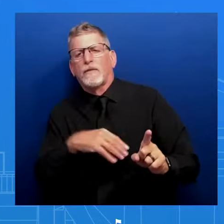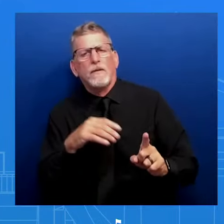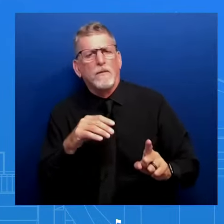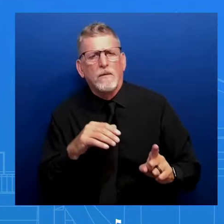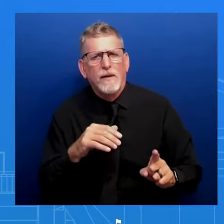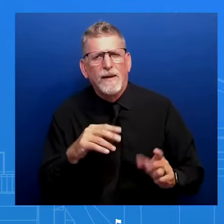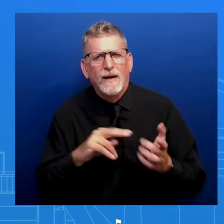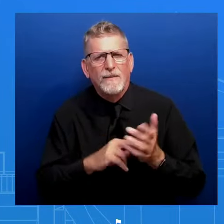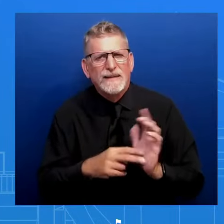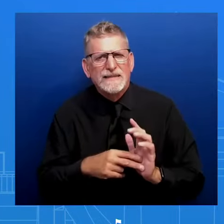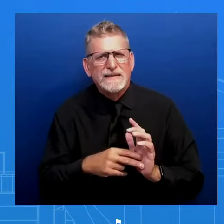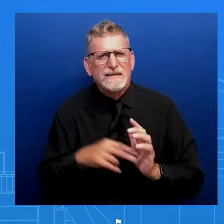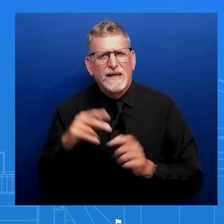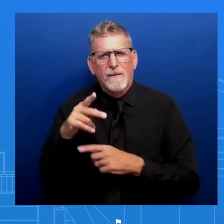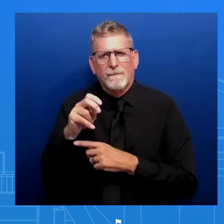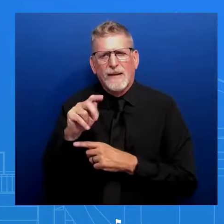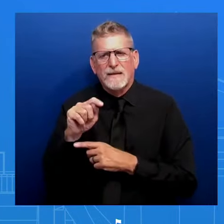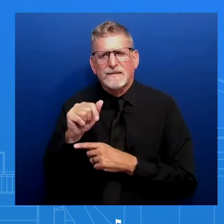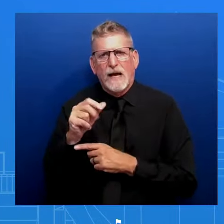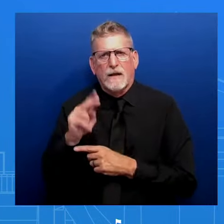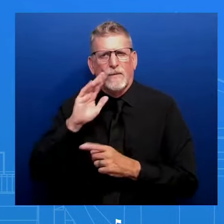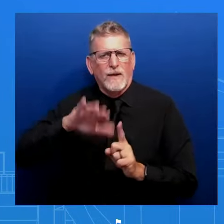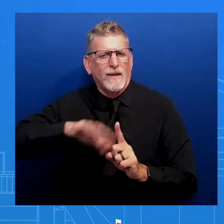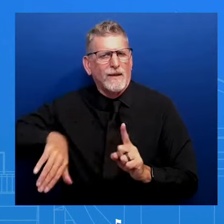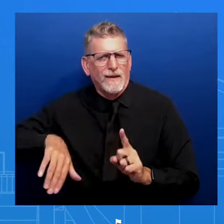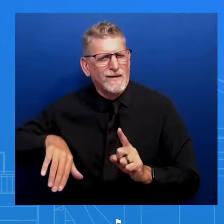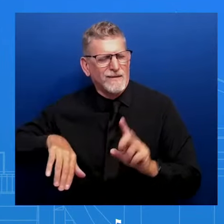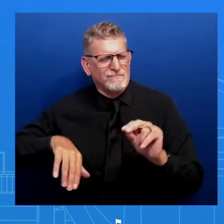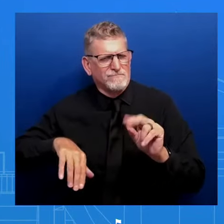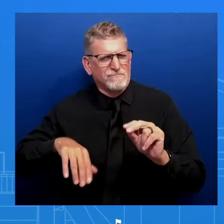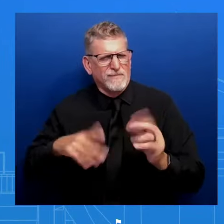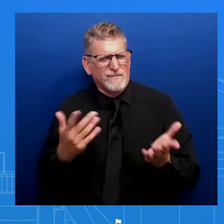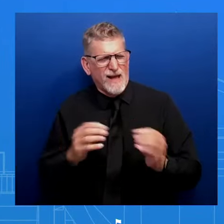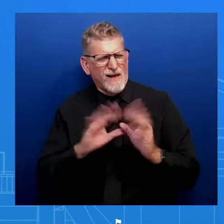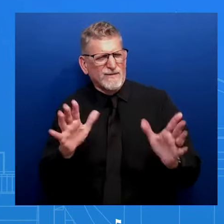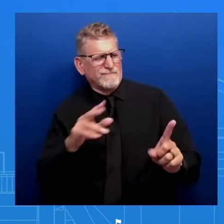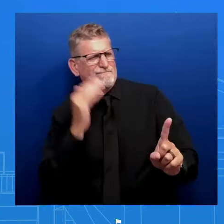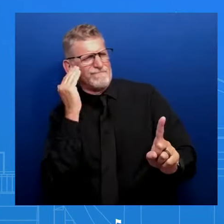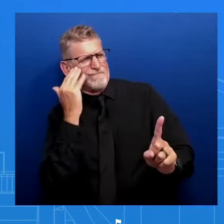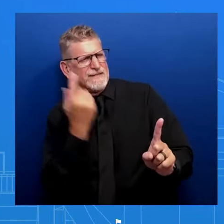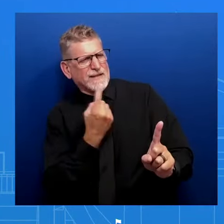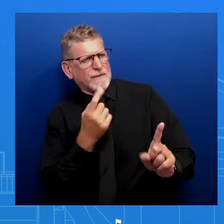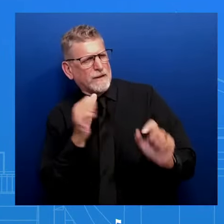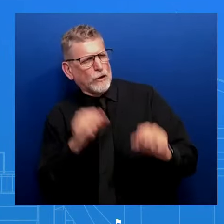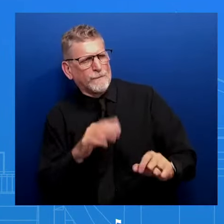to look at this, to analyze the data, to collect reports, and provide a system by which we can collate the information